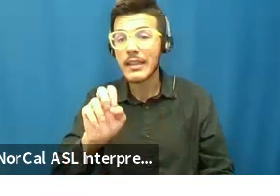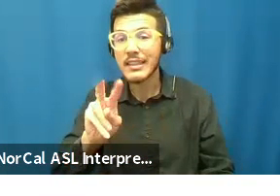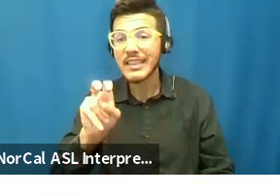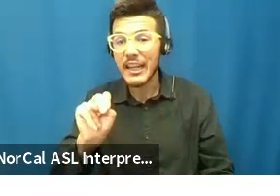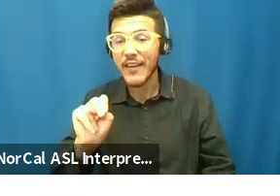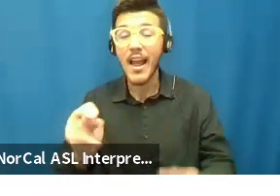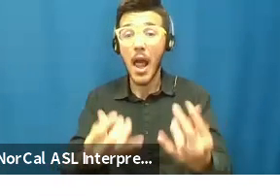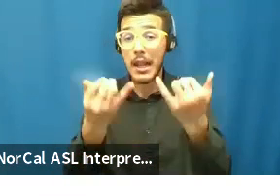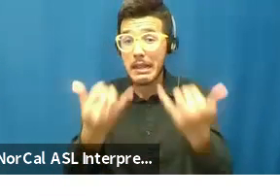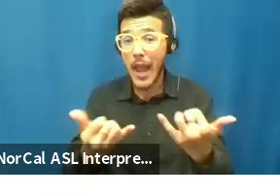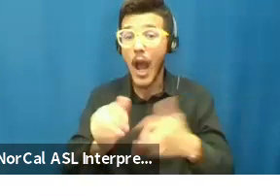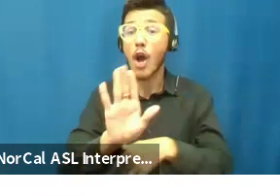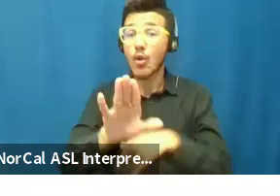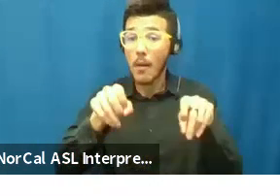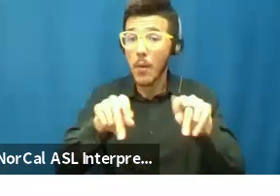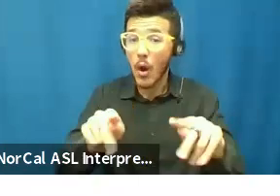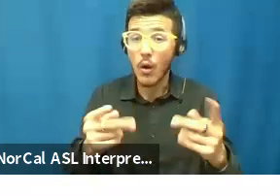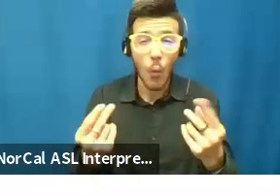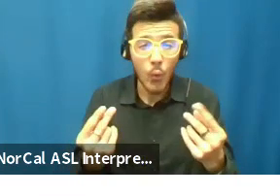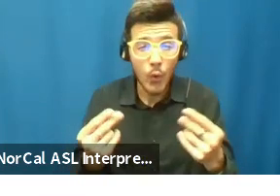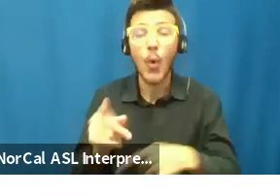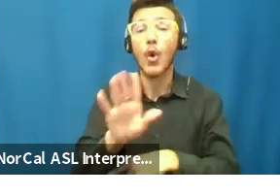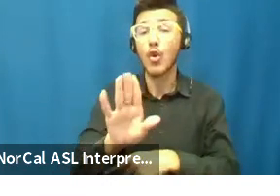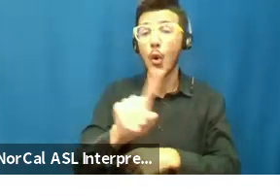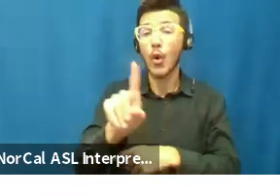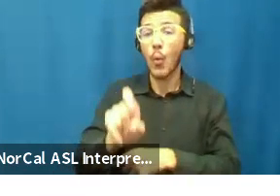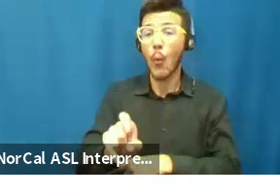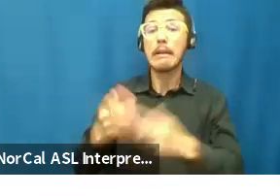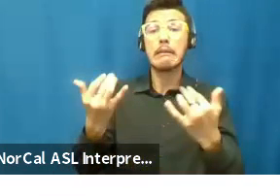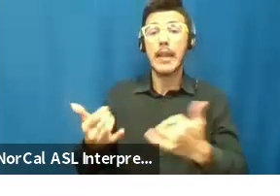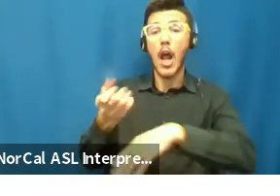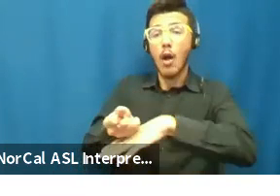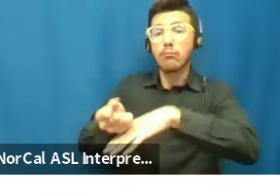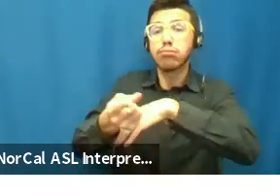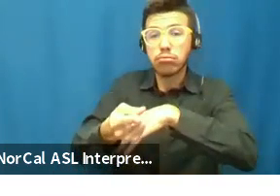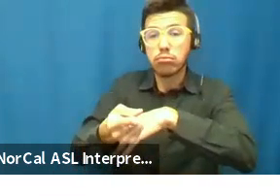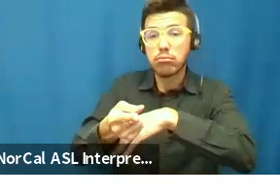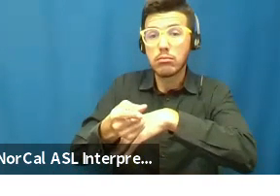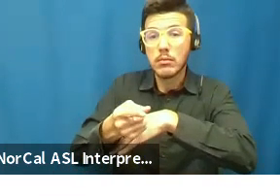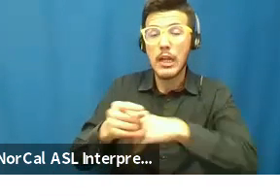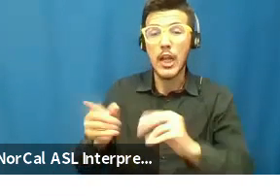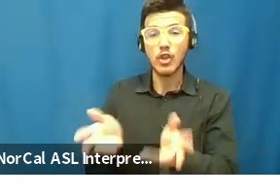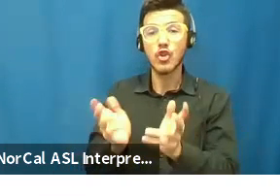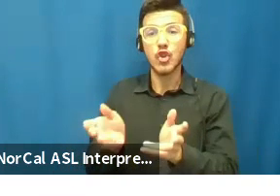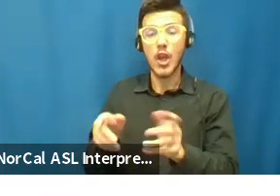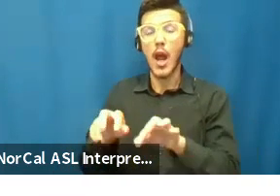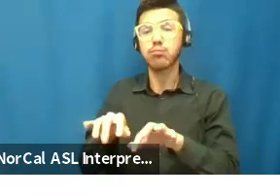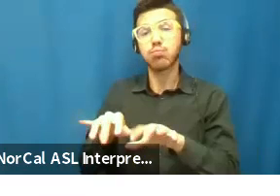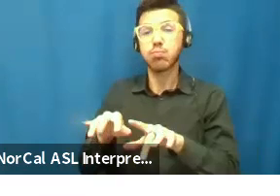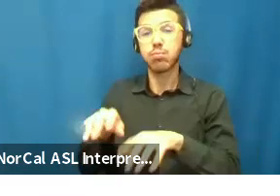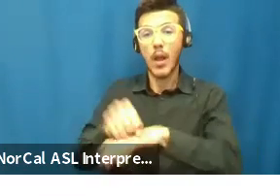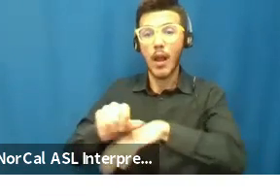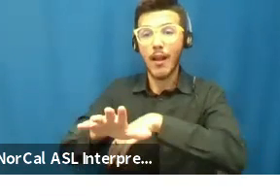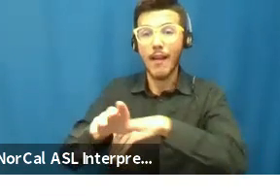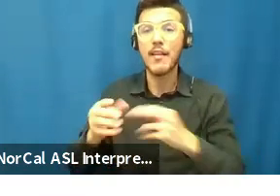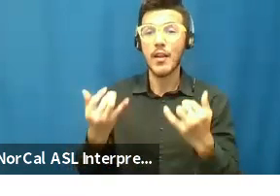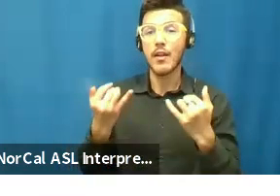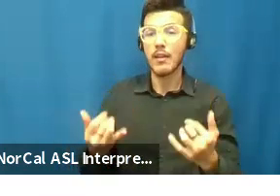in your questions in the chat window, and we will go over those starting now. So,